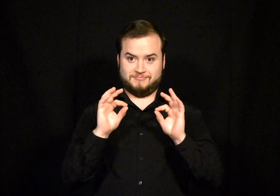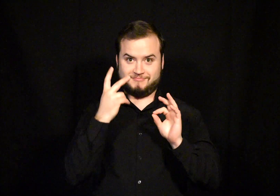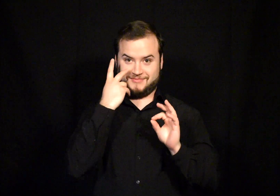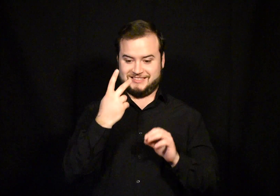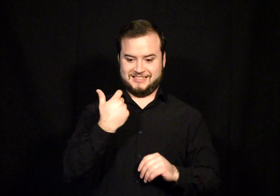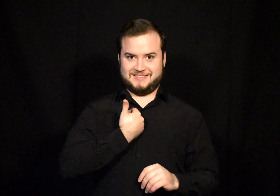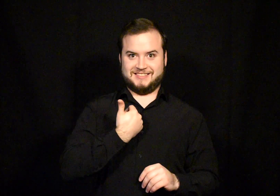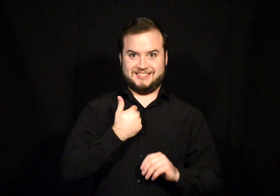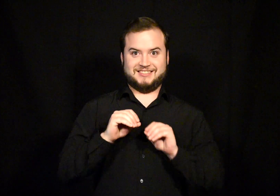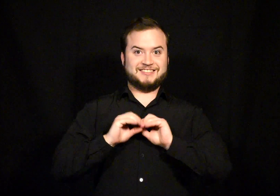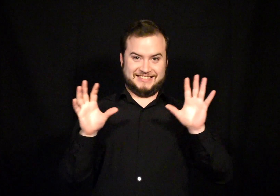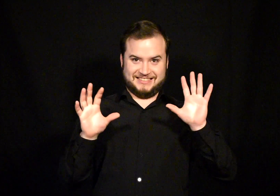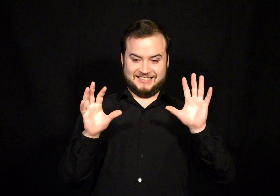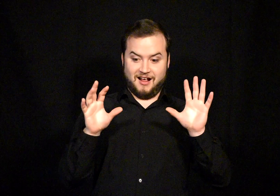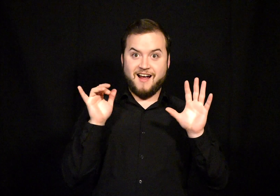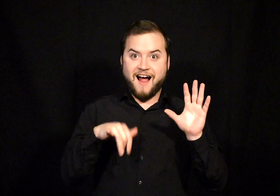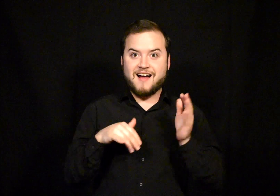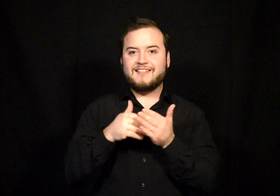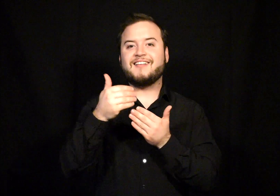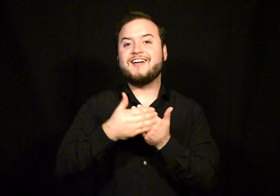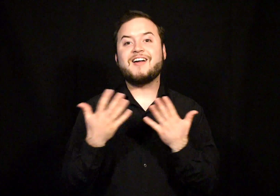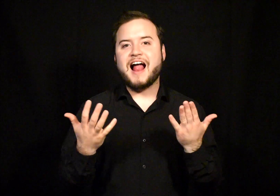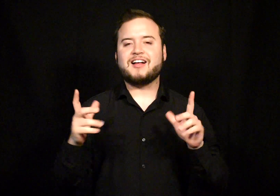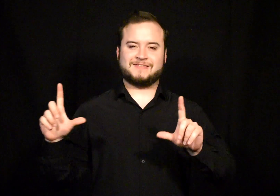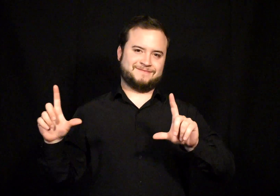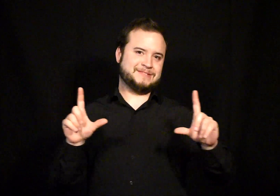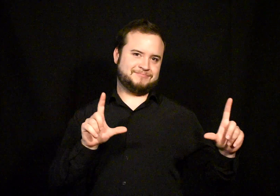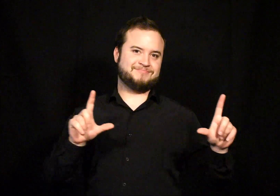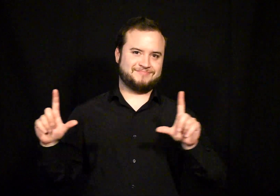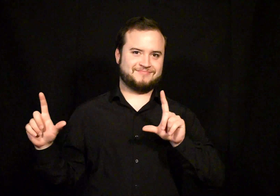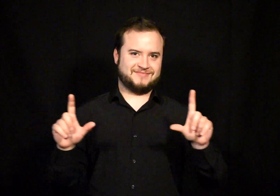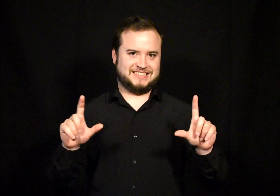and make sure that you’re visible, which brings us to framing.